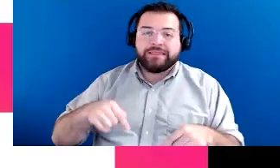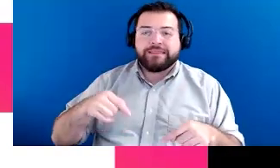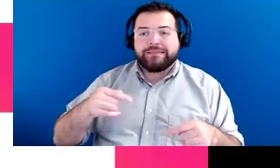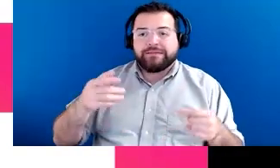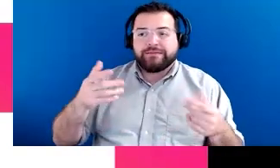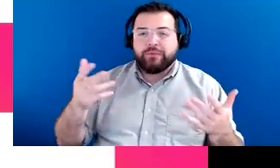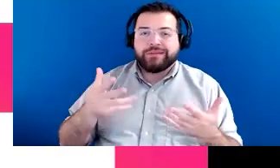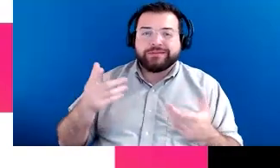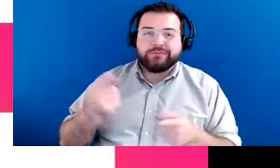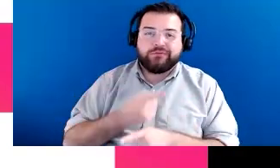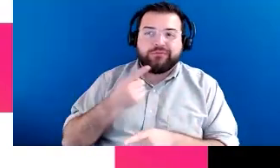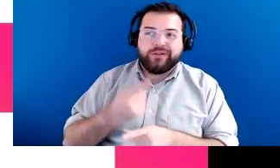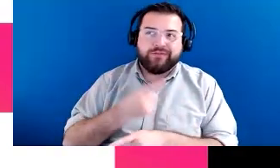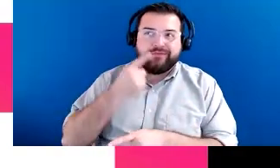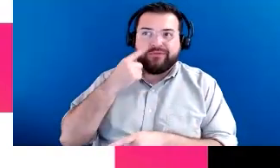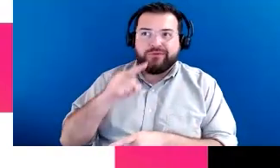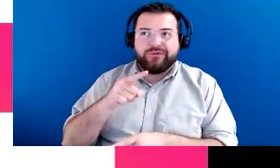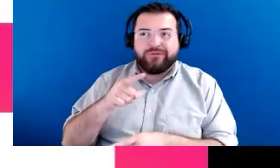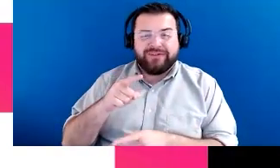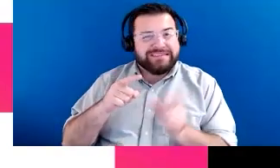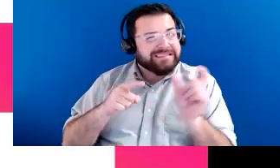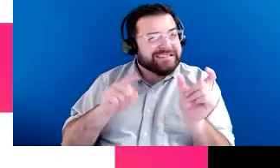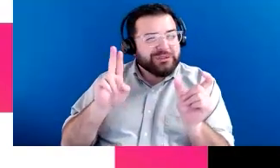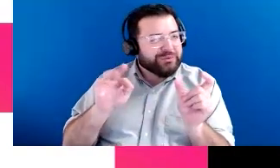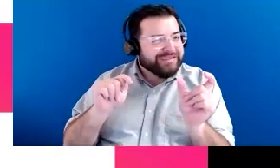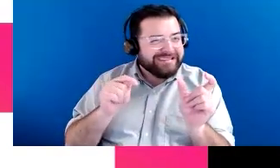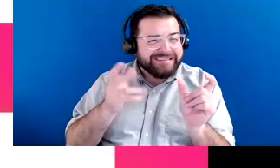I don't even know if it says units, for an 18 week course.